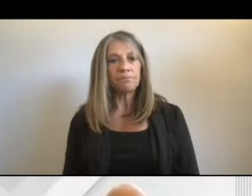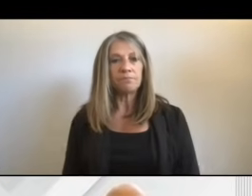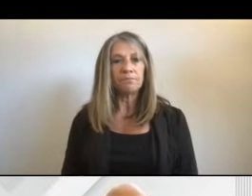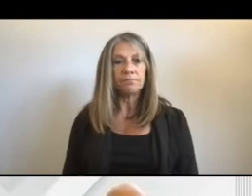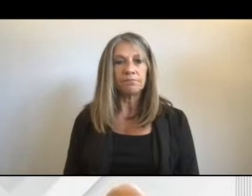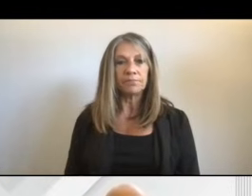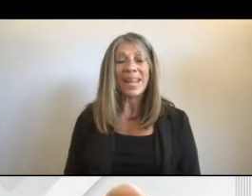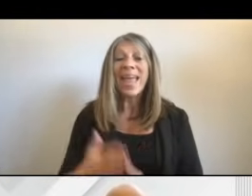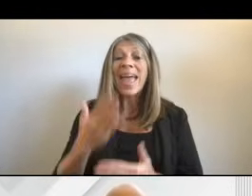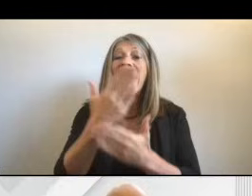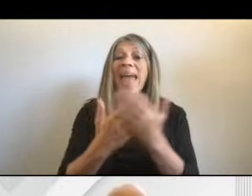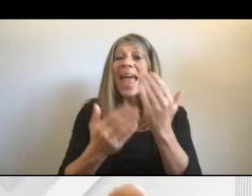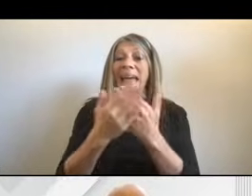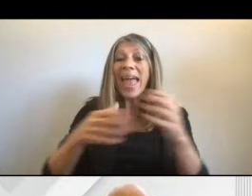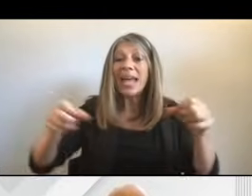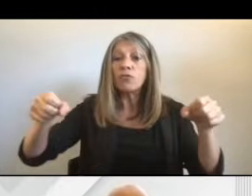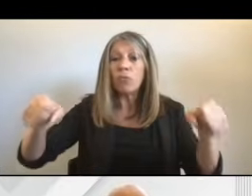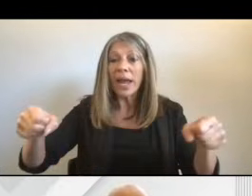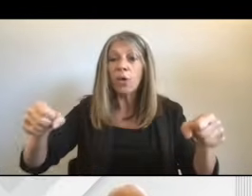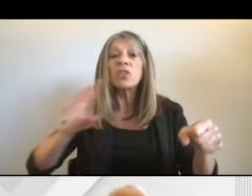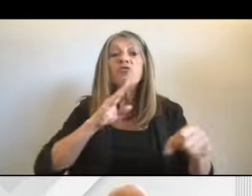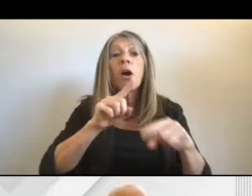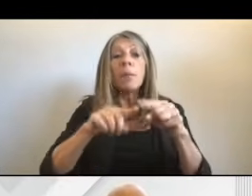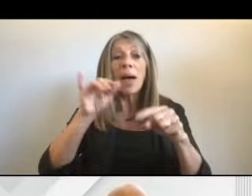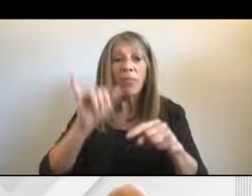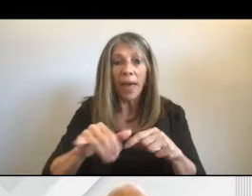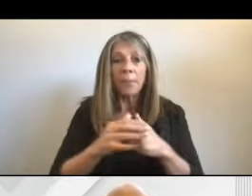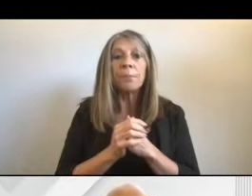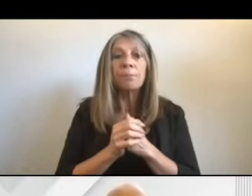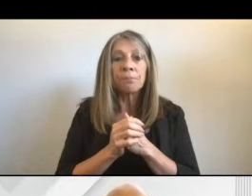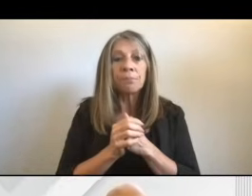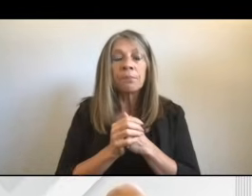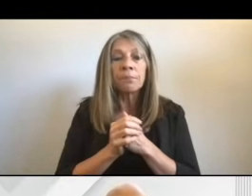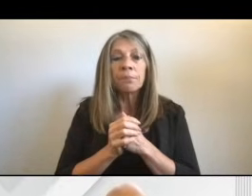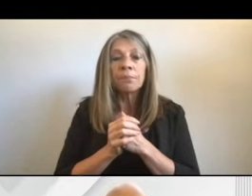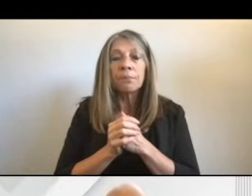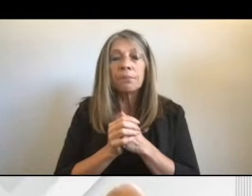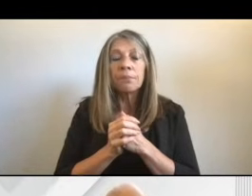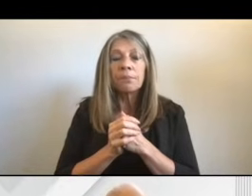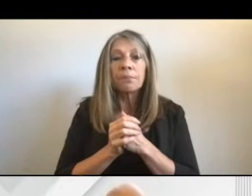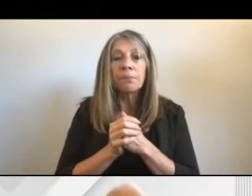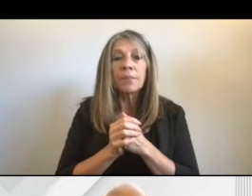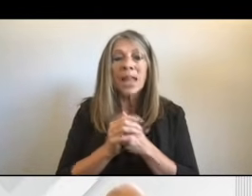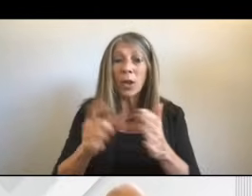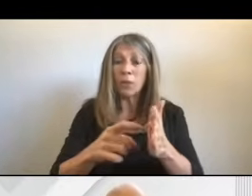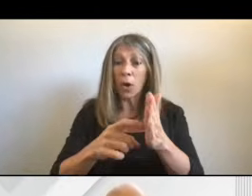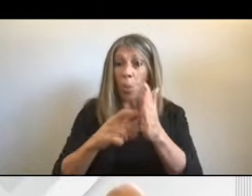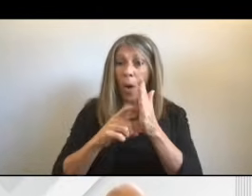Handrails. Let's talk about handrails. Handrails that are required at ramps and stairs,